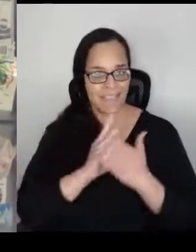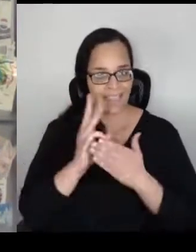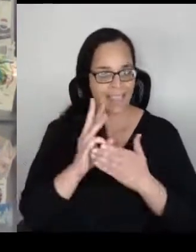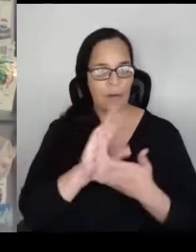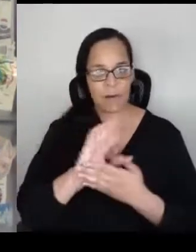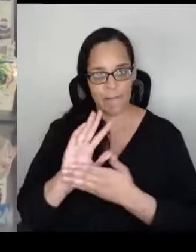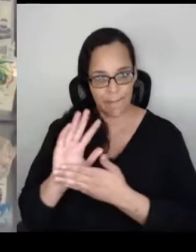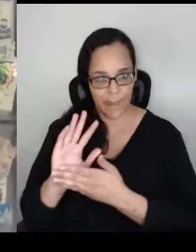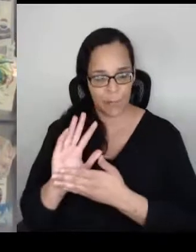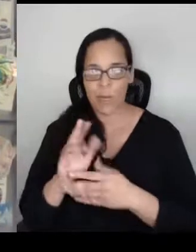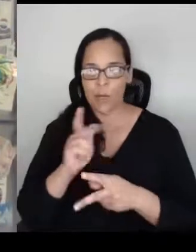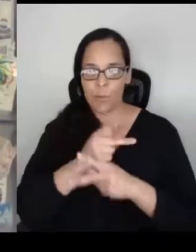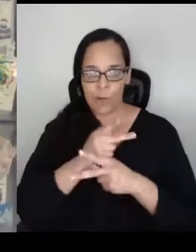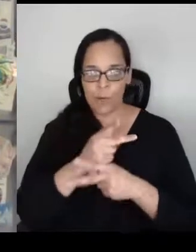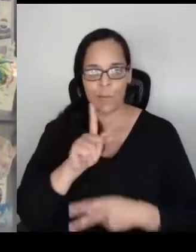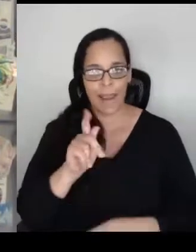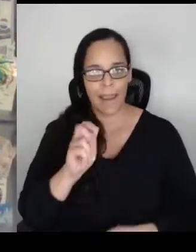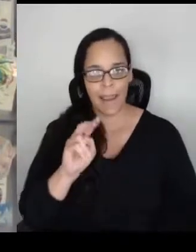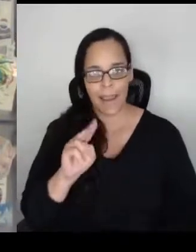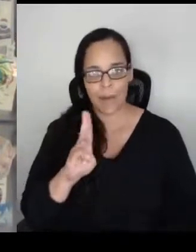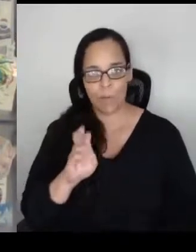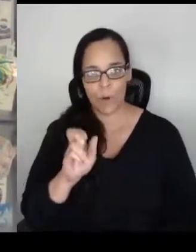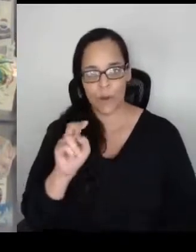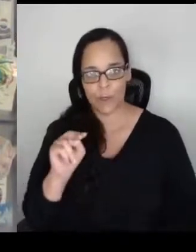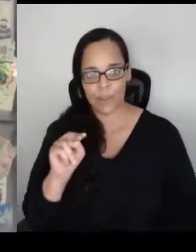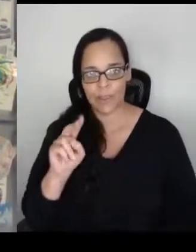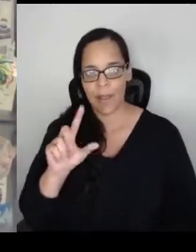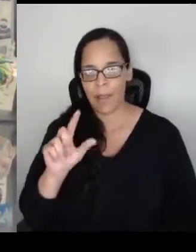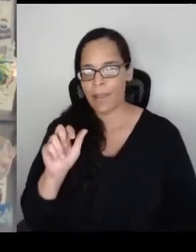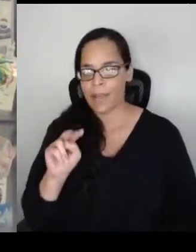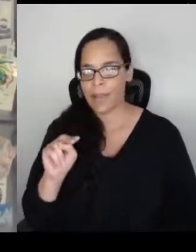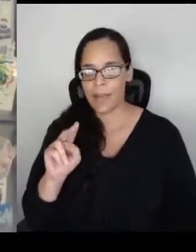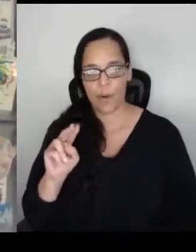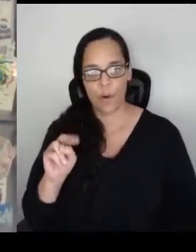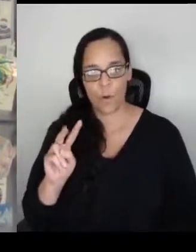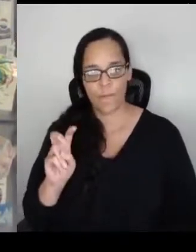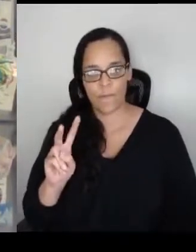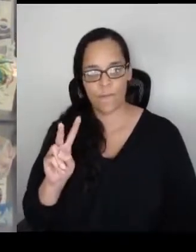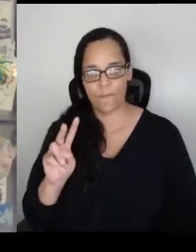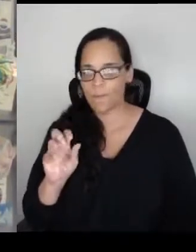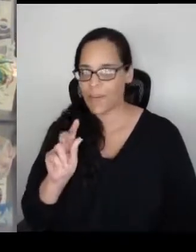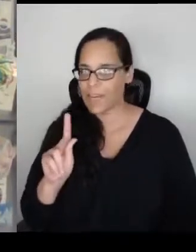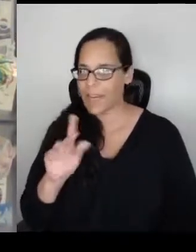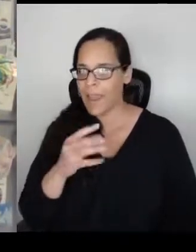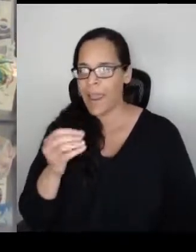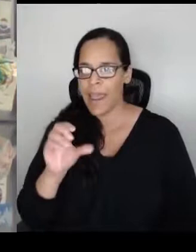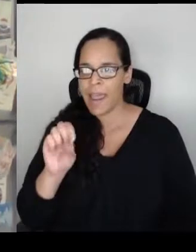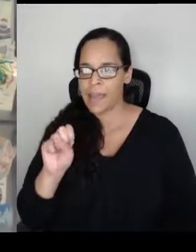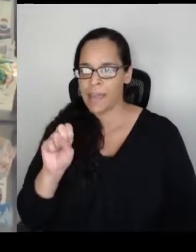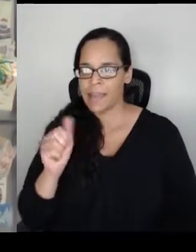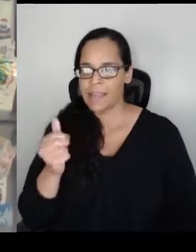and Sarah Botstein, that explores America's response to one of the greatest humanitarian crises of the 20th century.